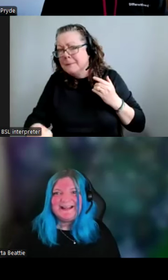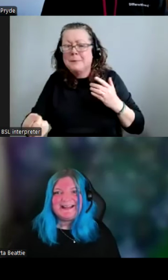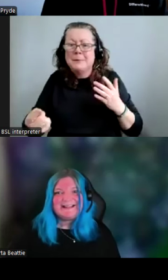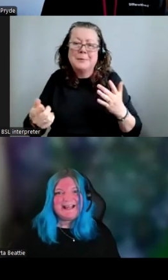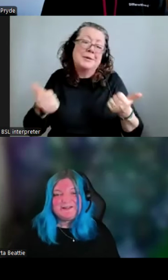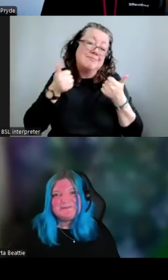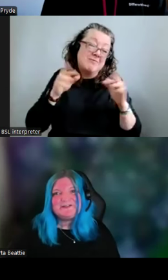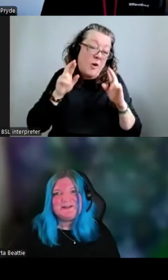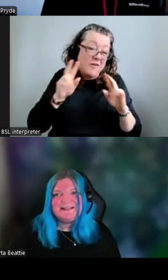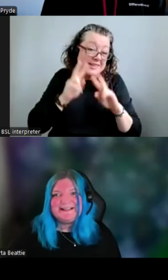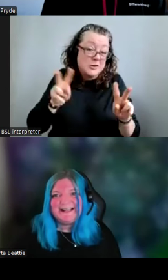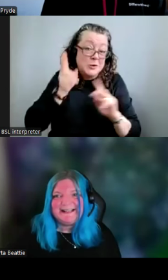Thanks ever so much for coming today.